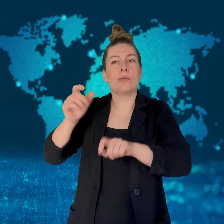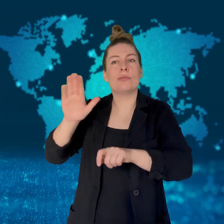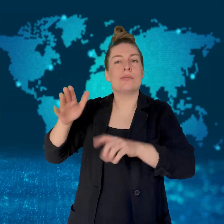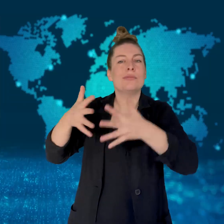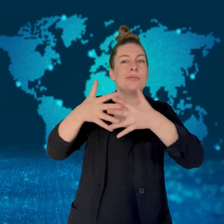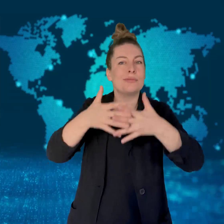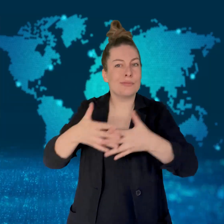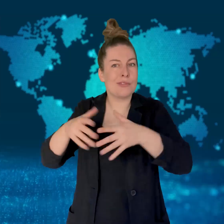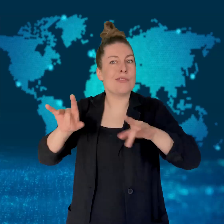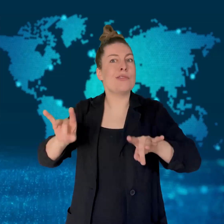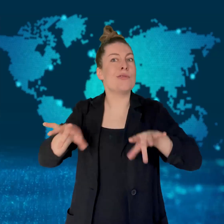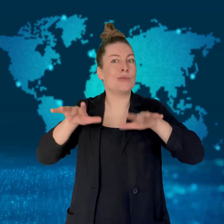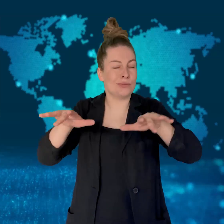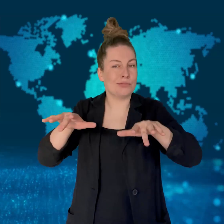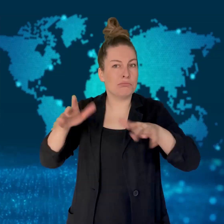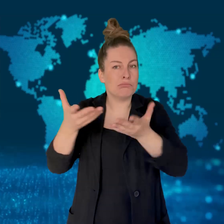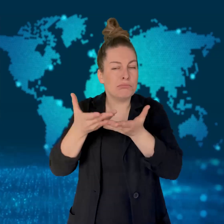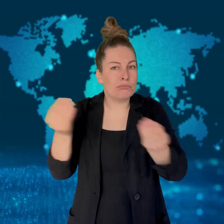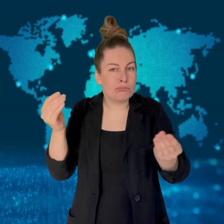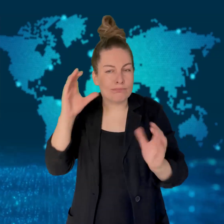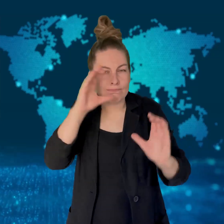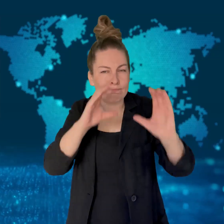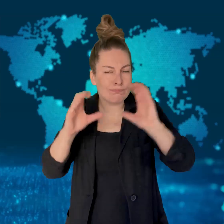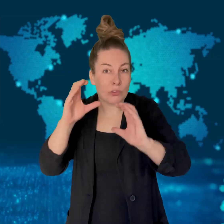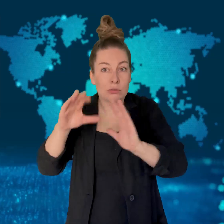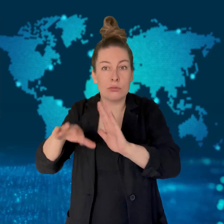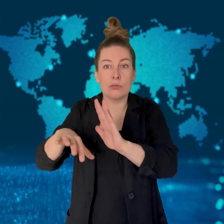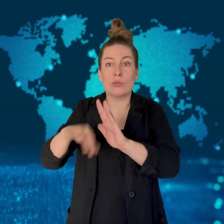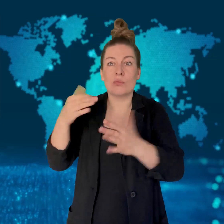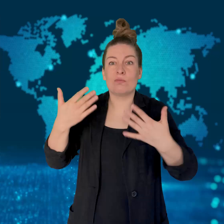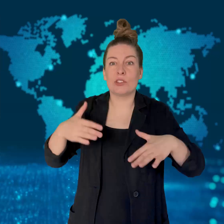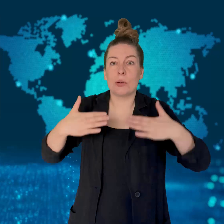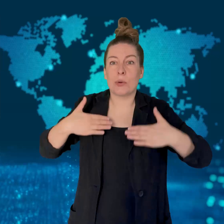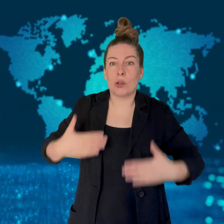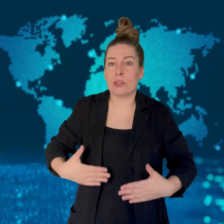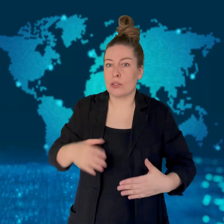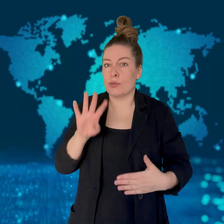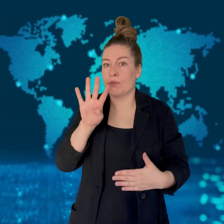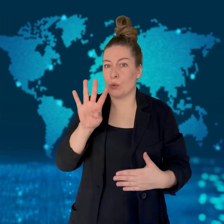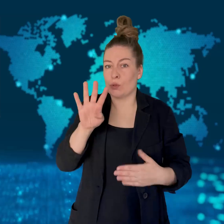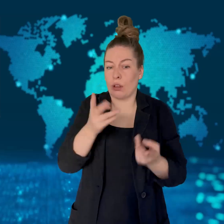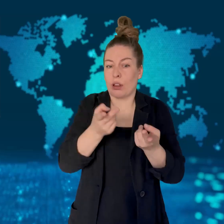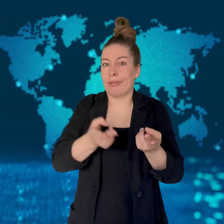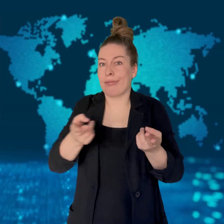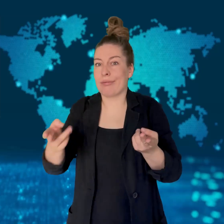and Australian surfers who went missing in Mexico.